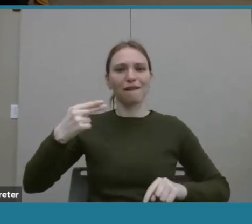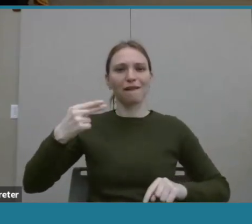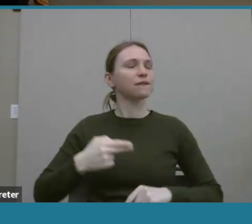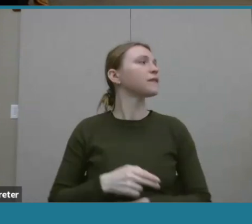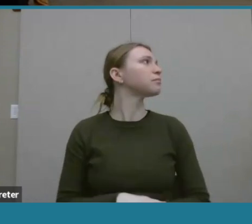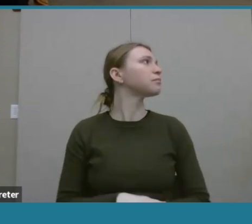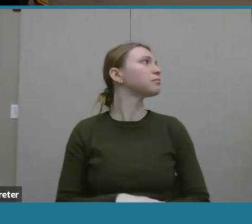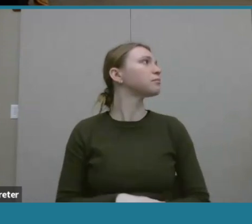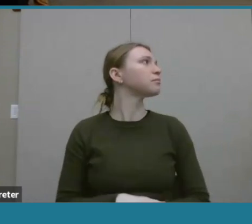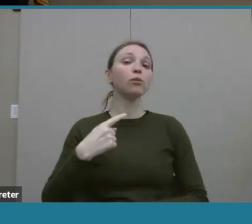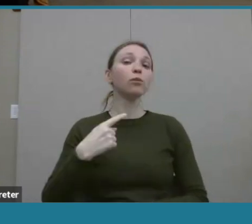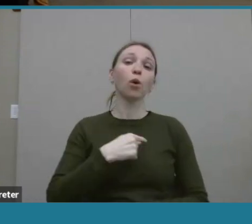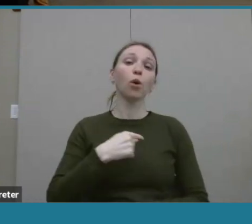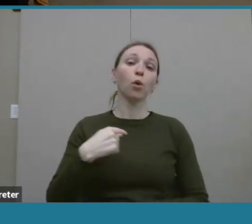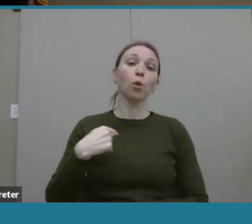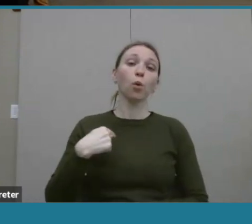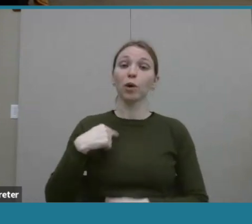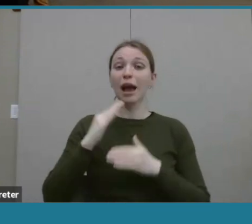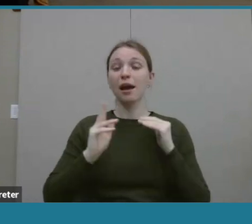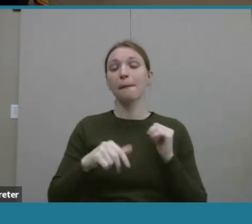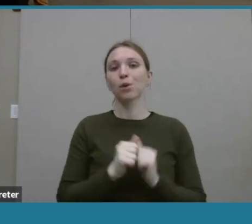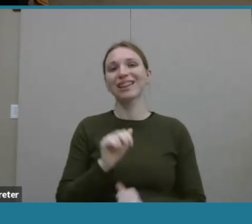We ended up with 74 unique participants.